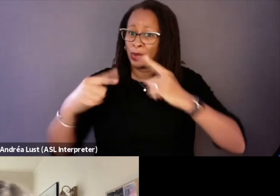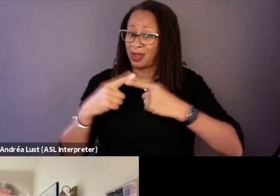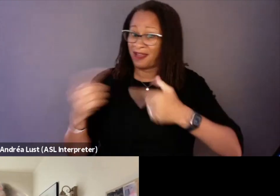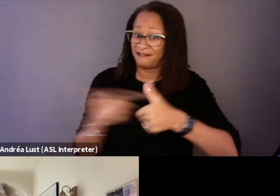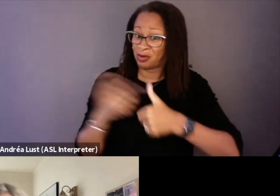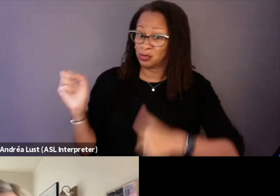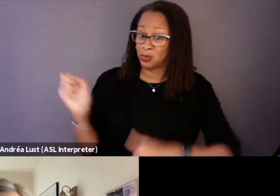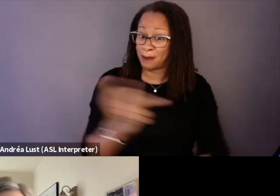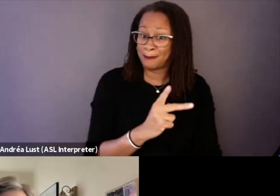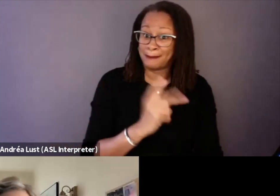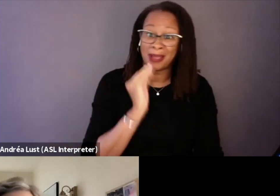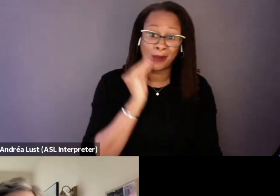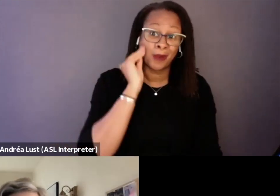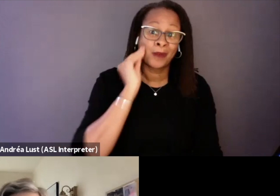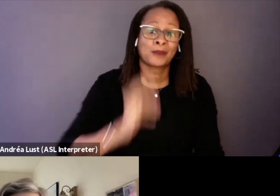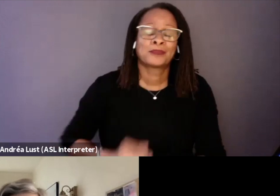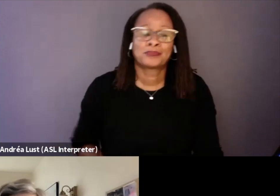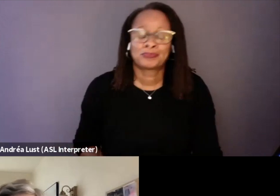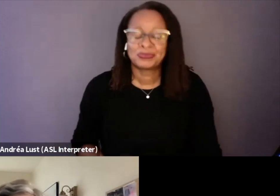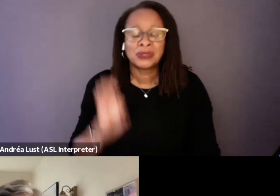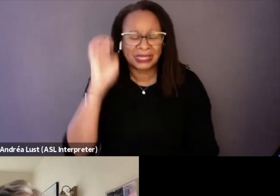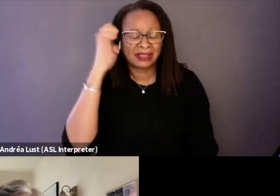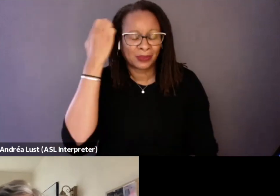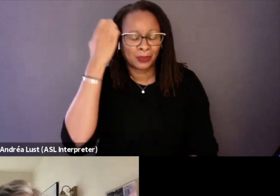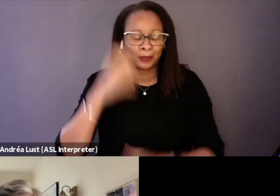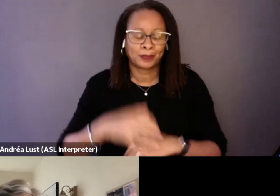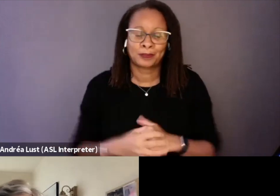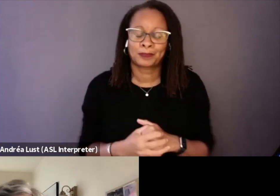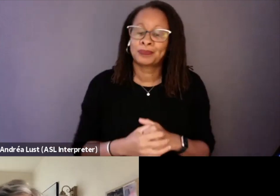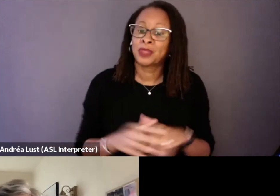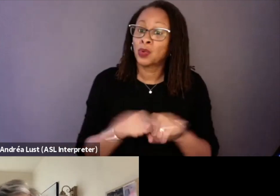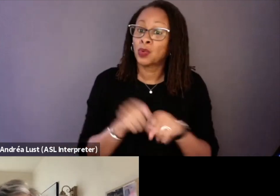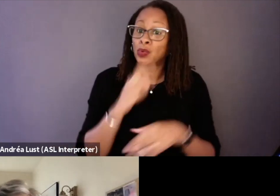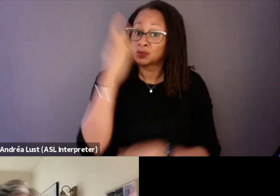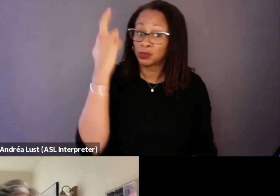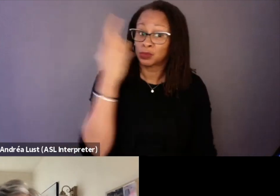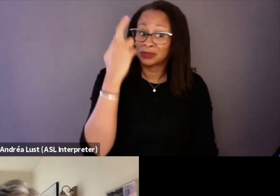And also realizing the magnitude